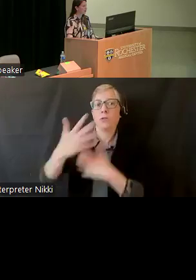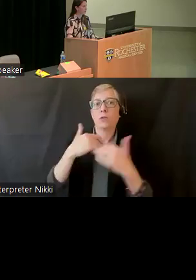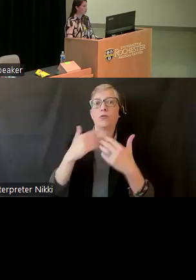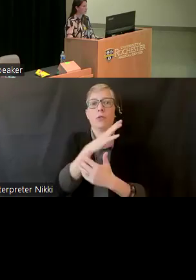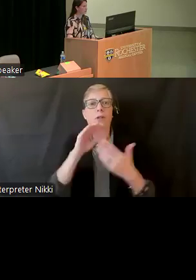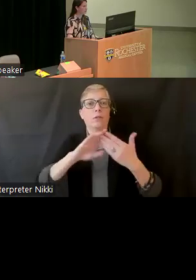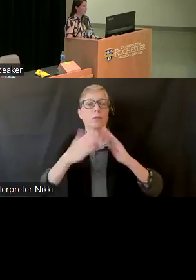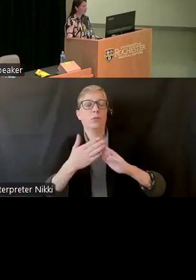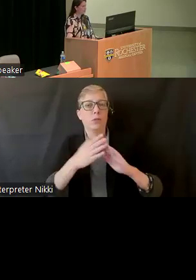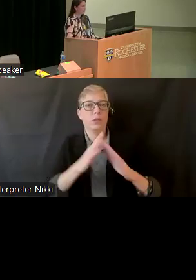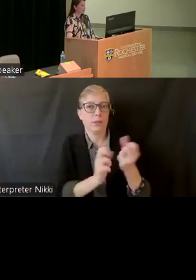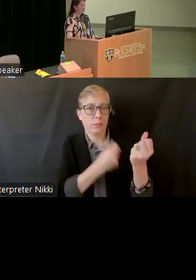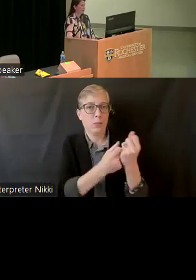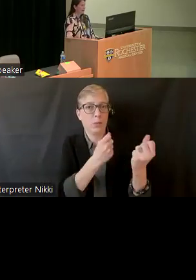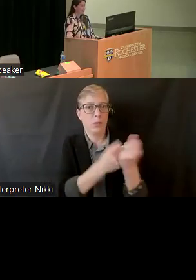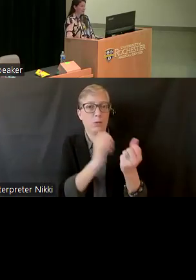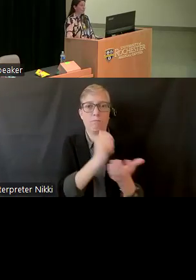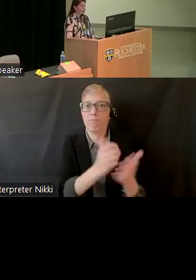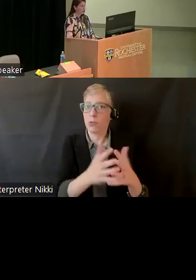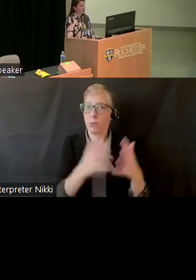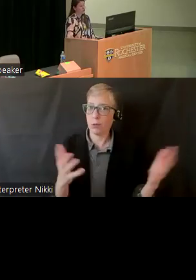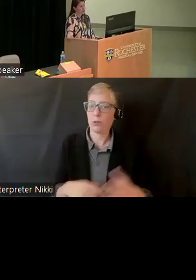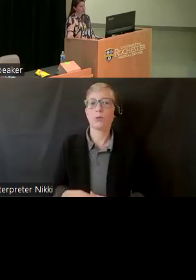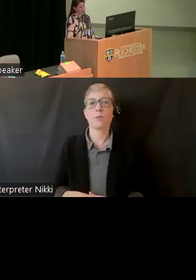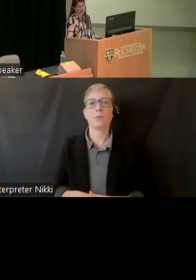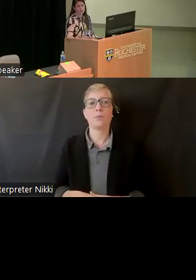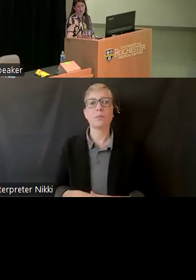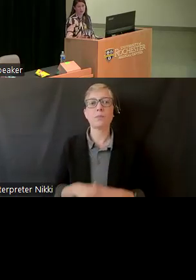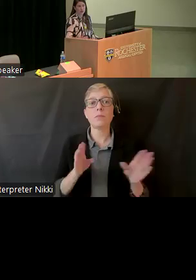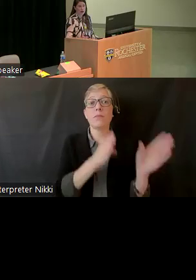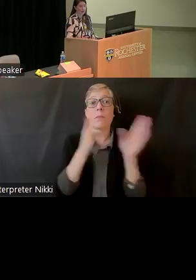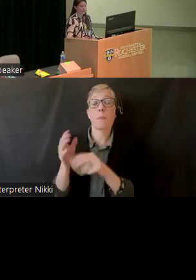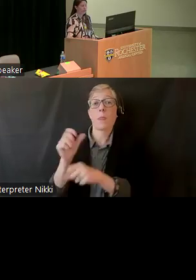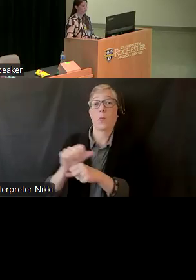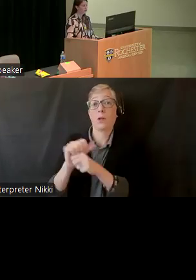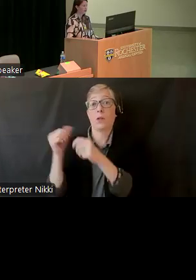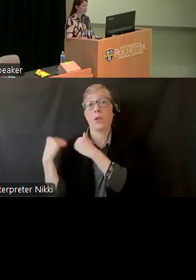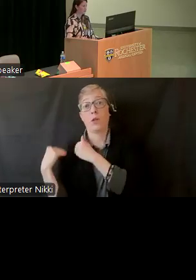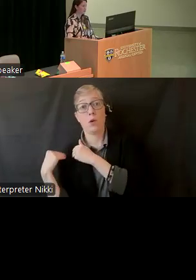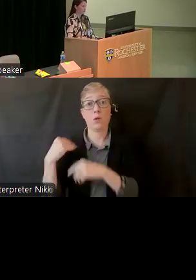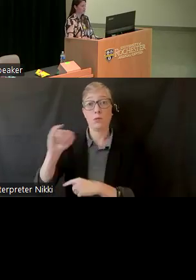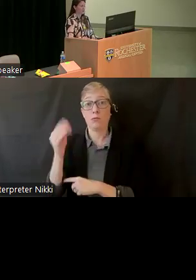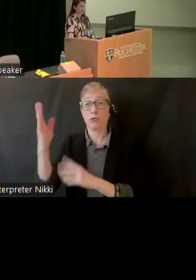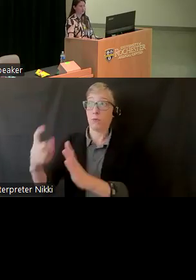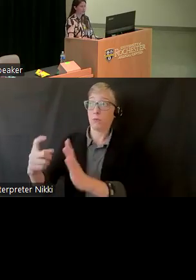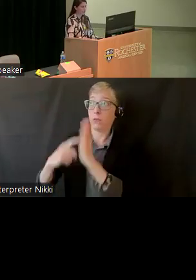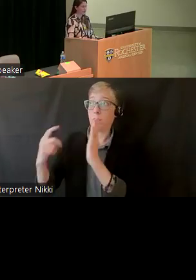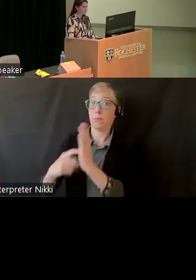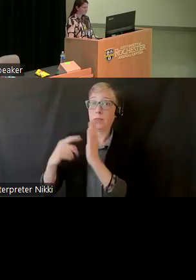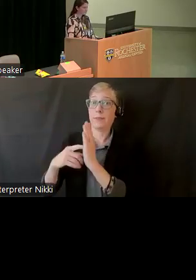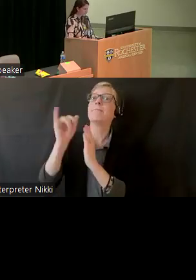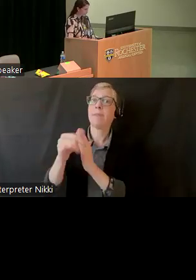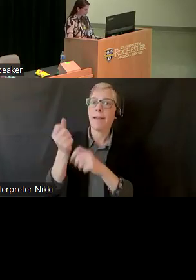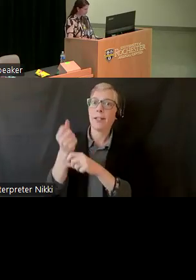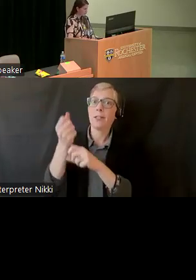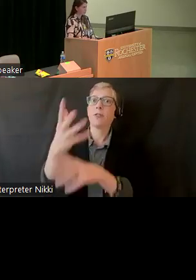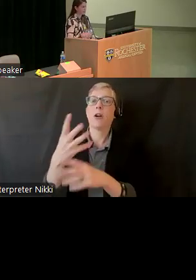uh that we do and that workload and job demands is driving uh experiences of burnout and you see